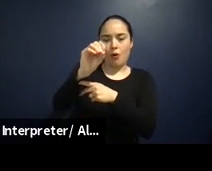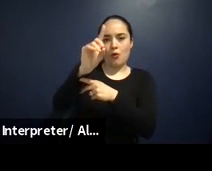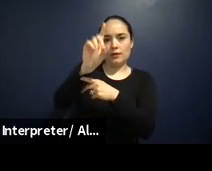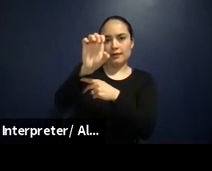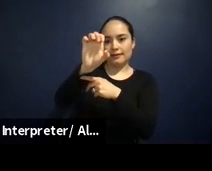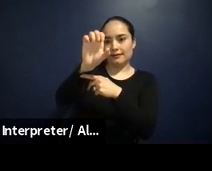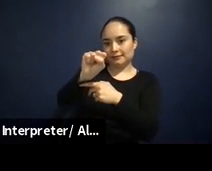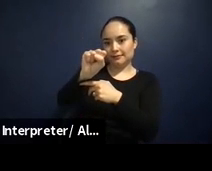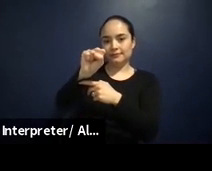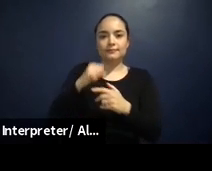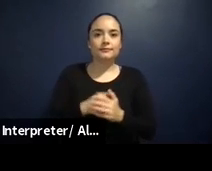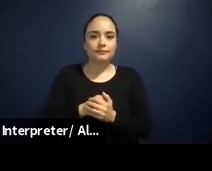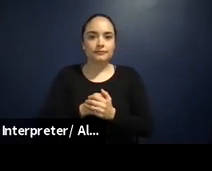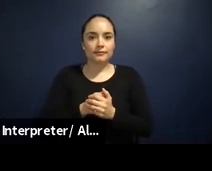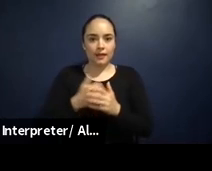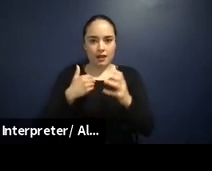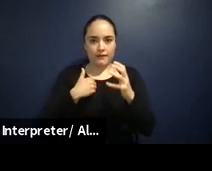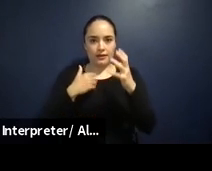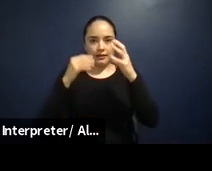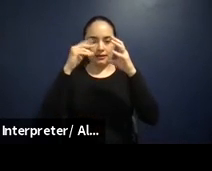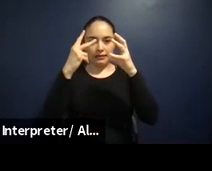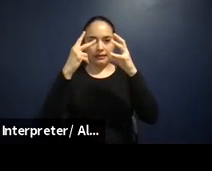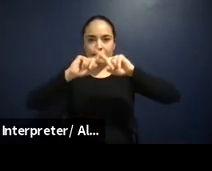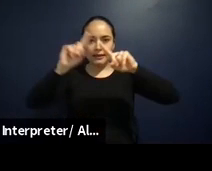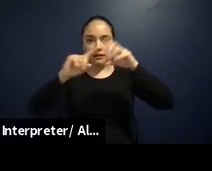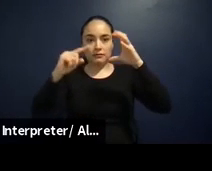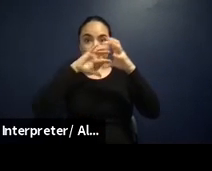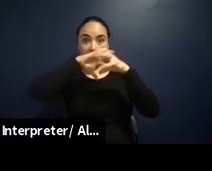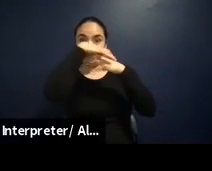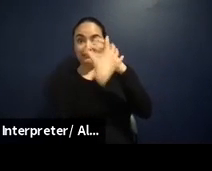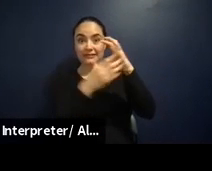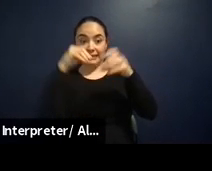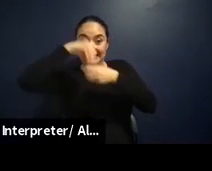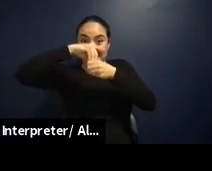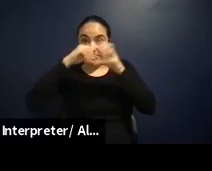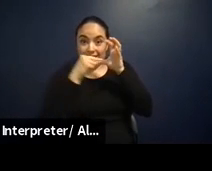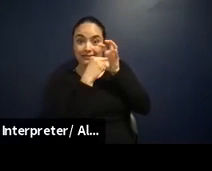There's amethyst on the inside, and then there's calcite in the middle, and then there's smooth